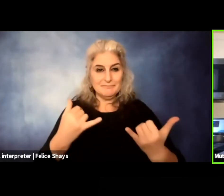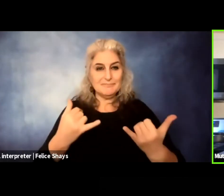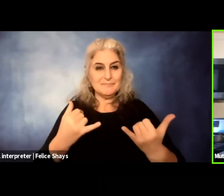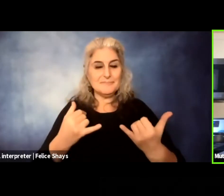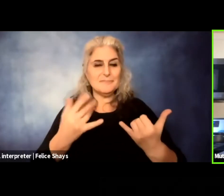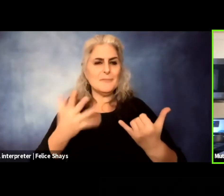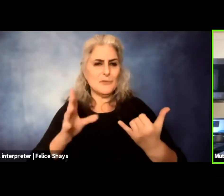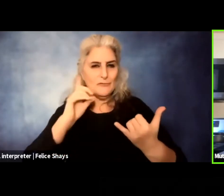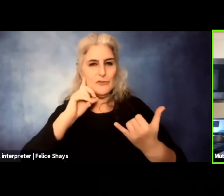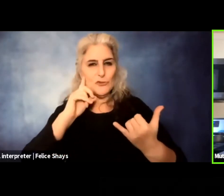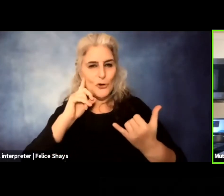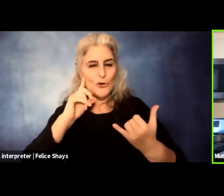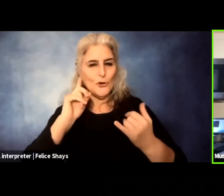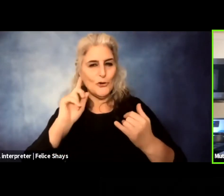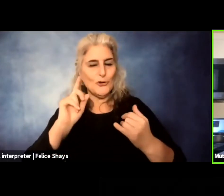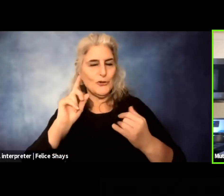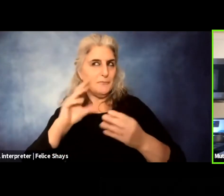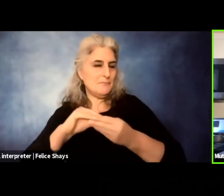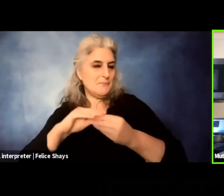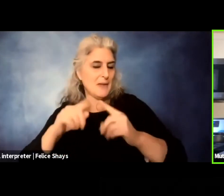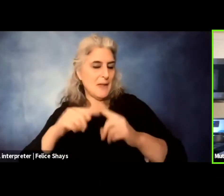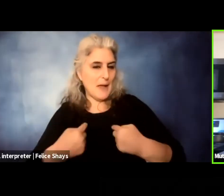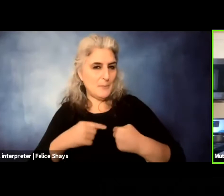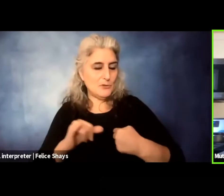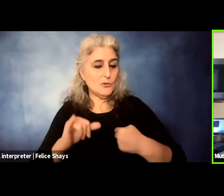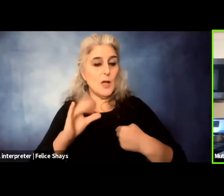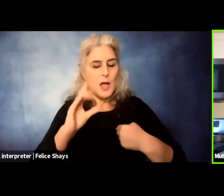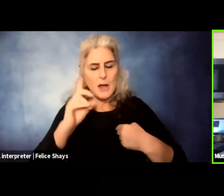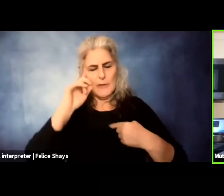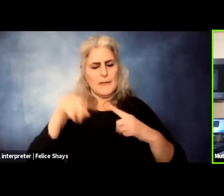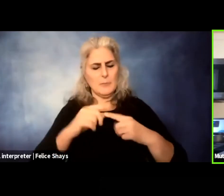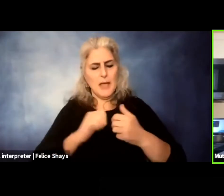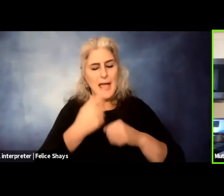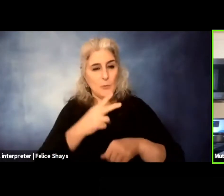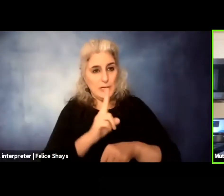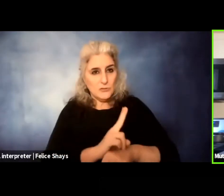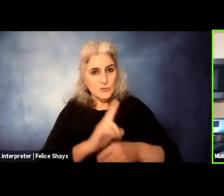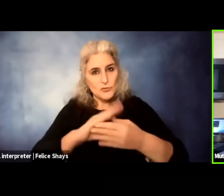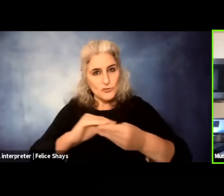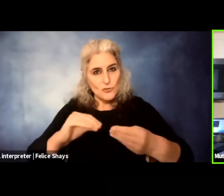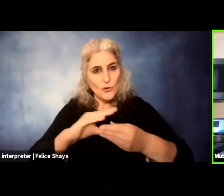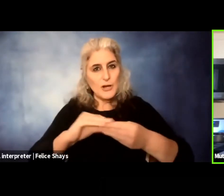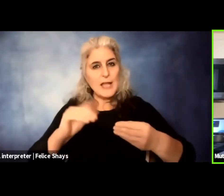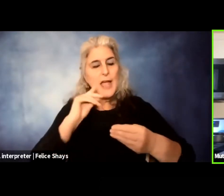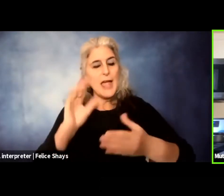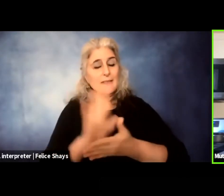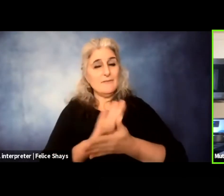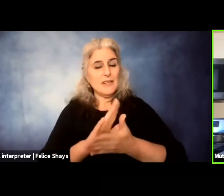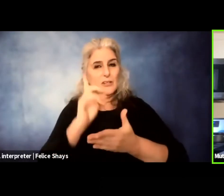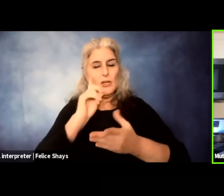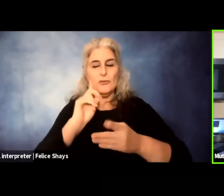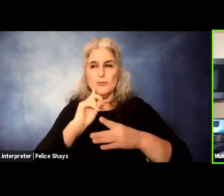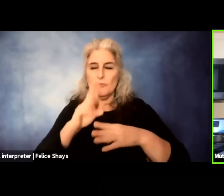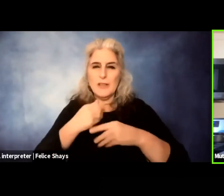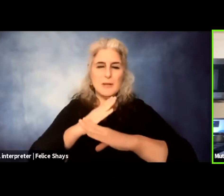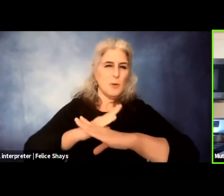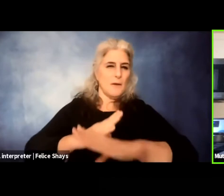something about me is how we can use story and video to inoculate platforms from disinformation